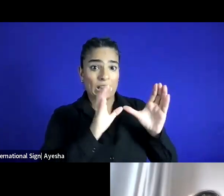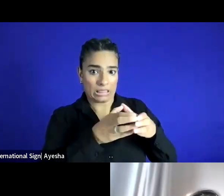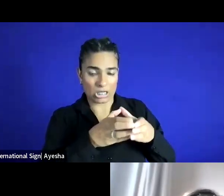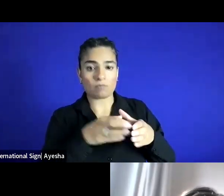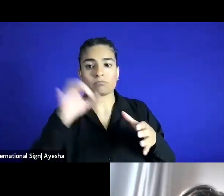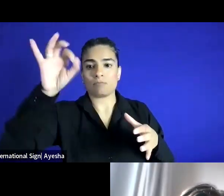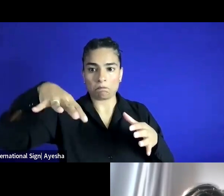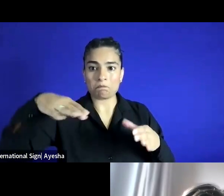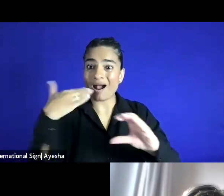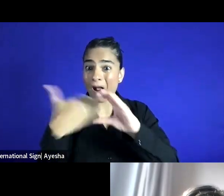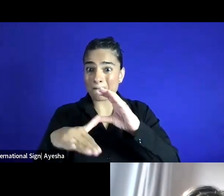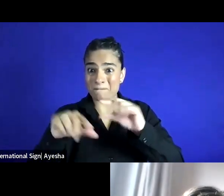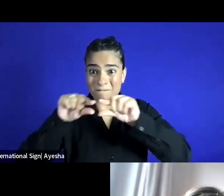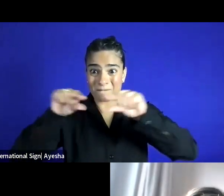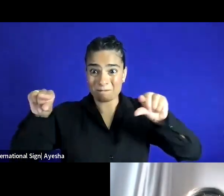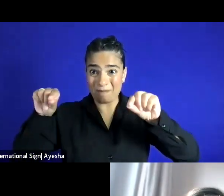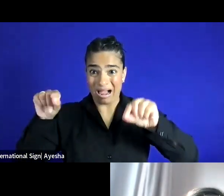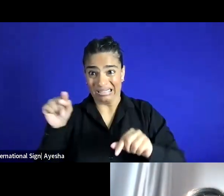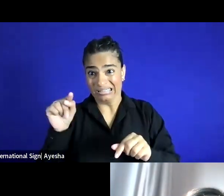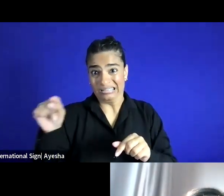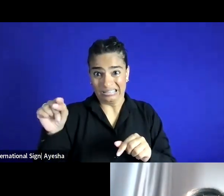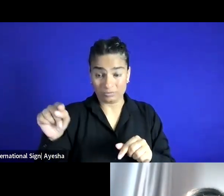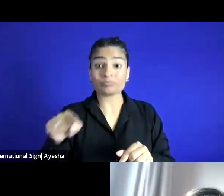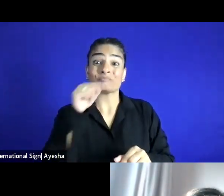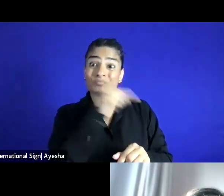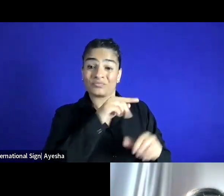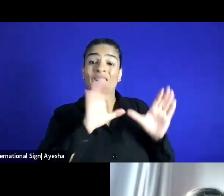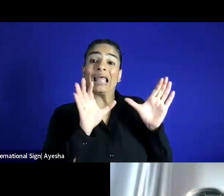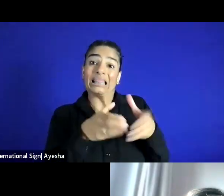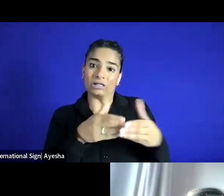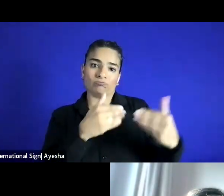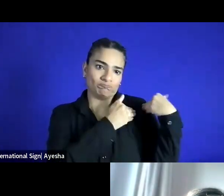We have a team that's, receiving all of your emails and forwarding them